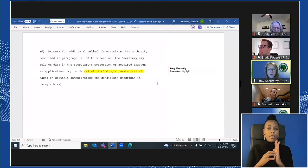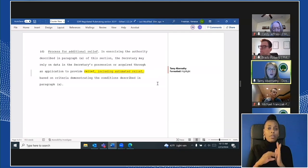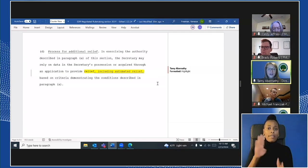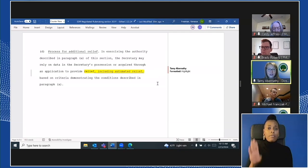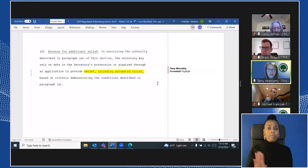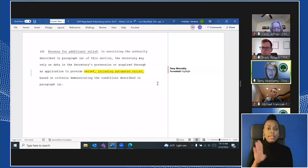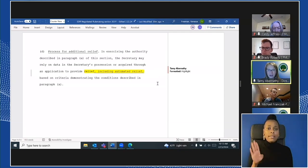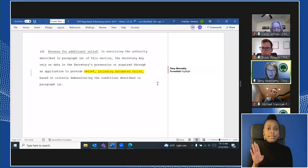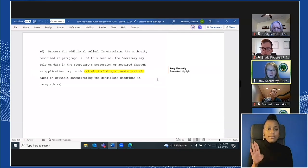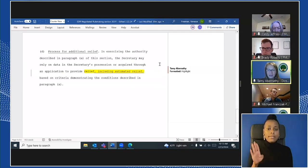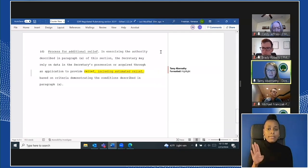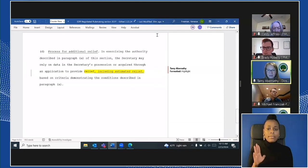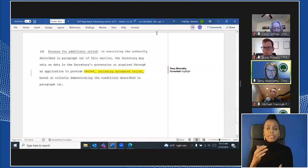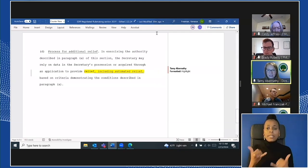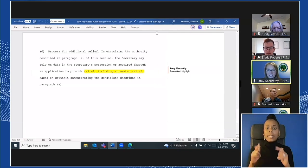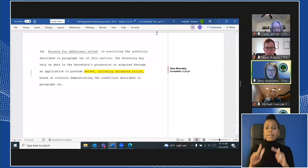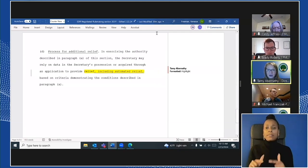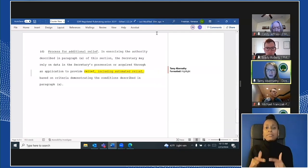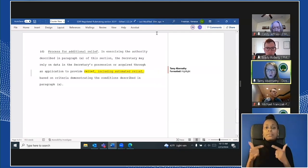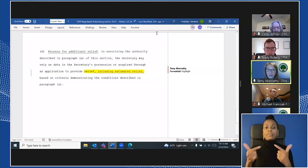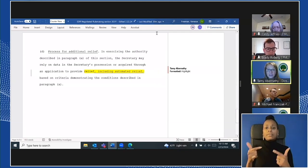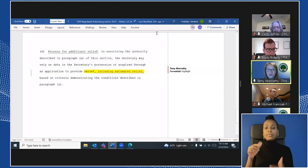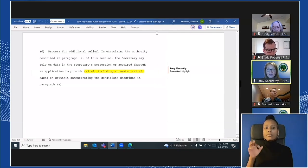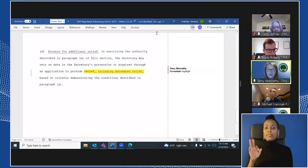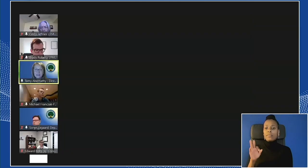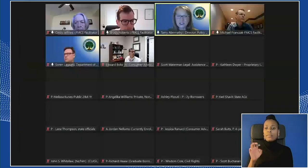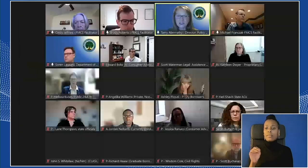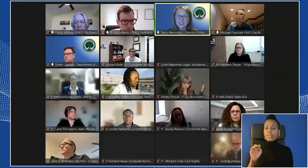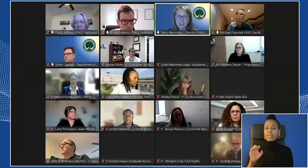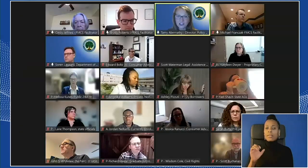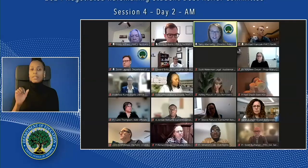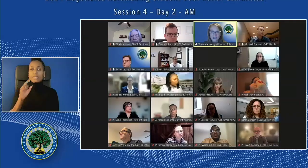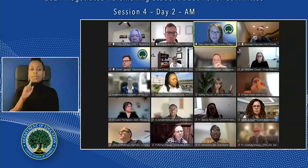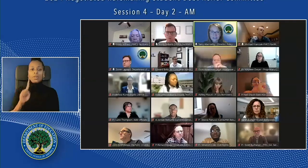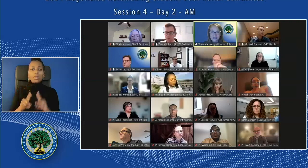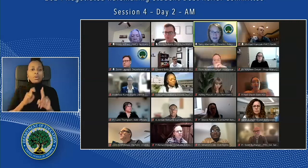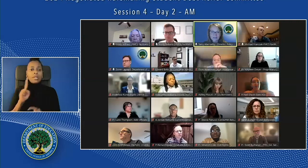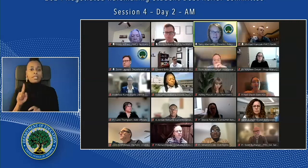We're going to turn it back over to FMCS for any questions or additional discussion at this time.